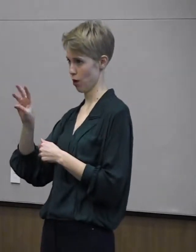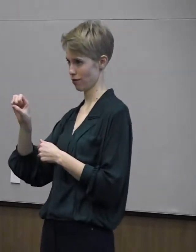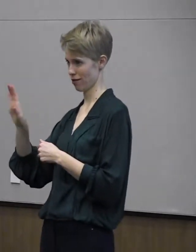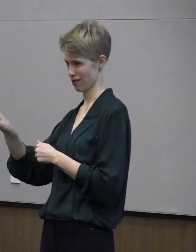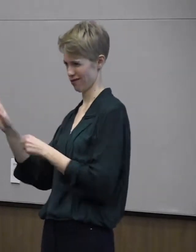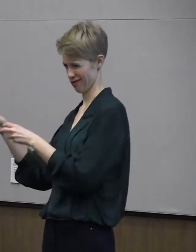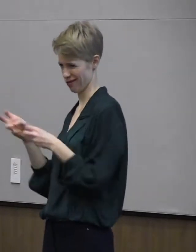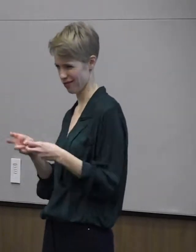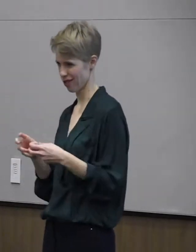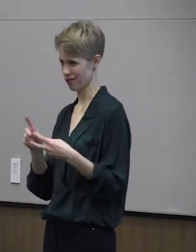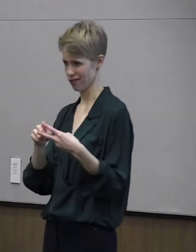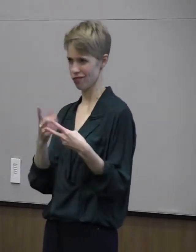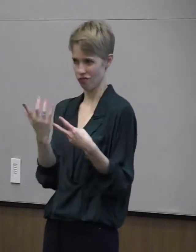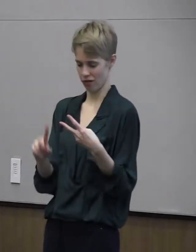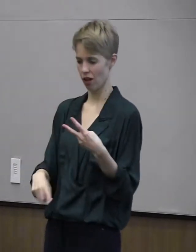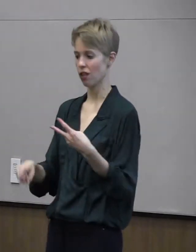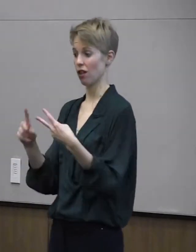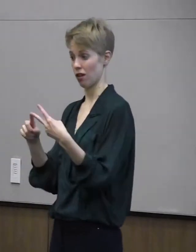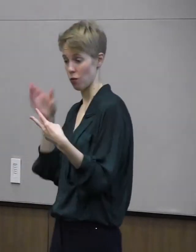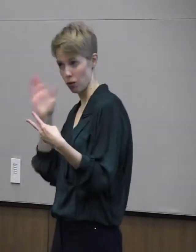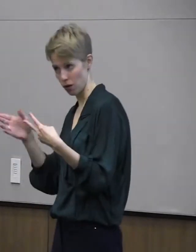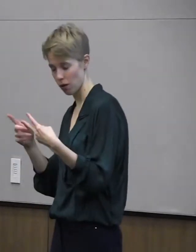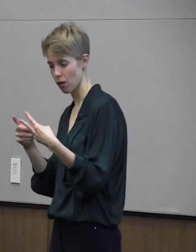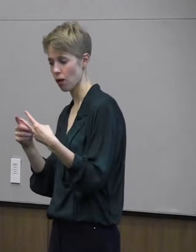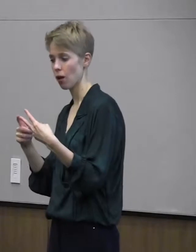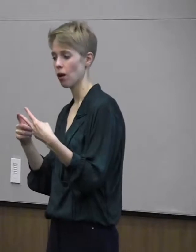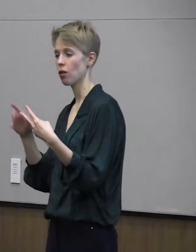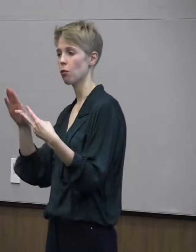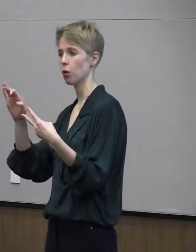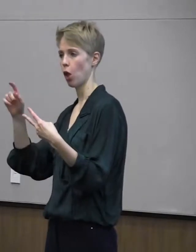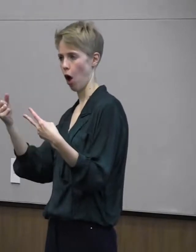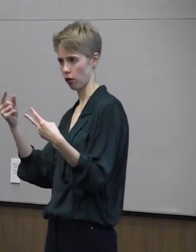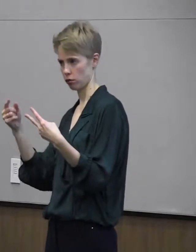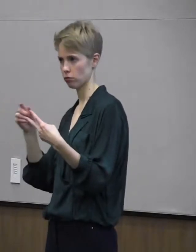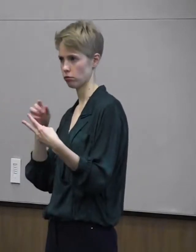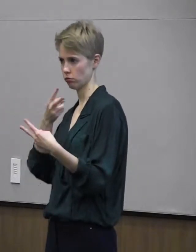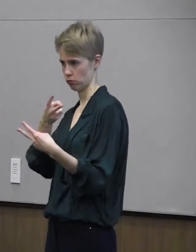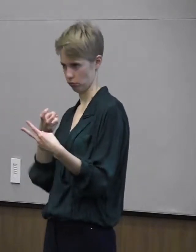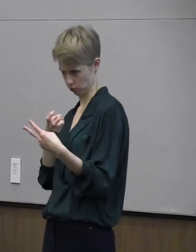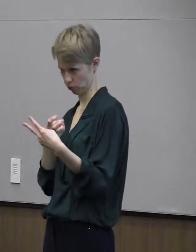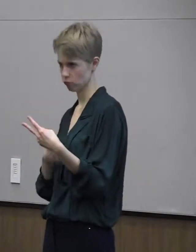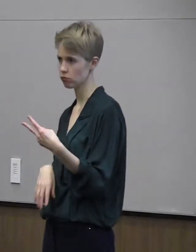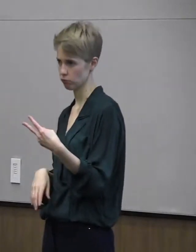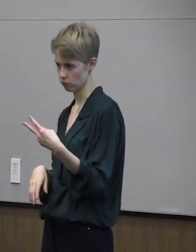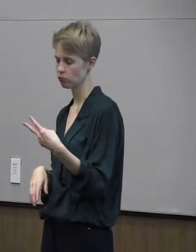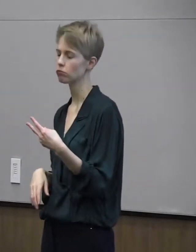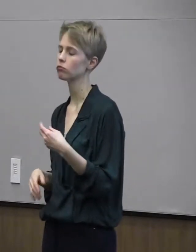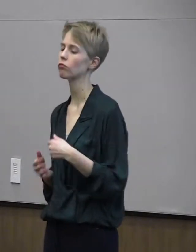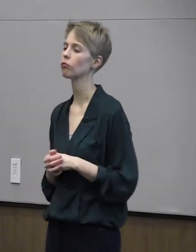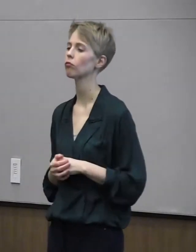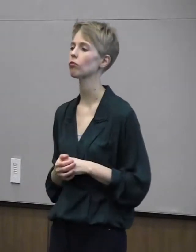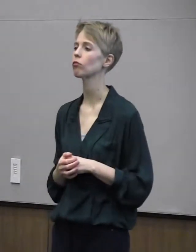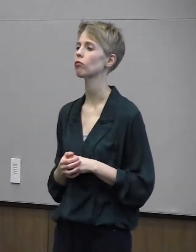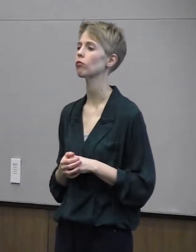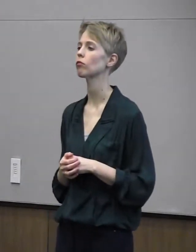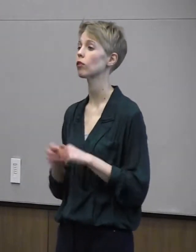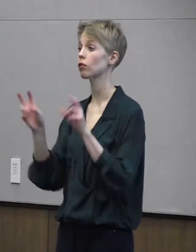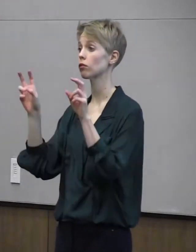I'll continue on by reading the blogger's excerpt. This is entitled CS